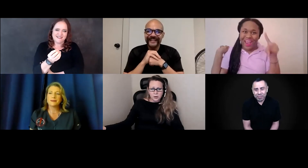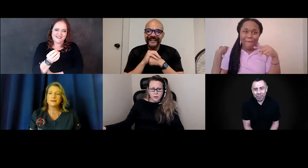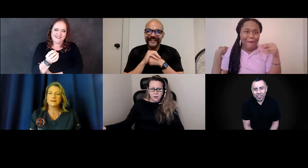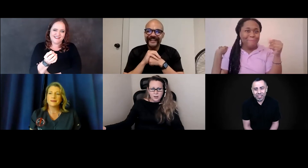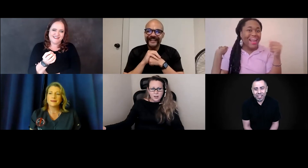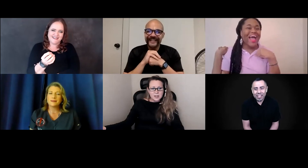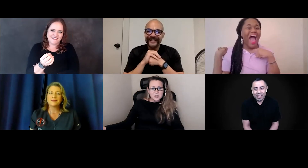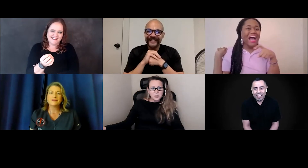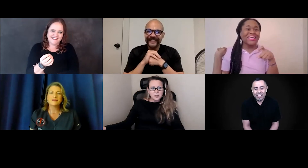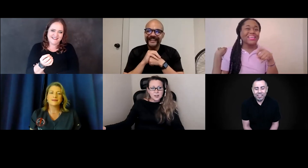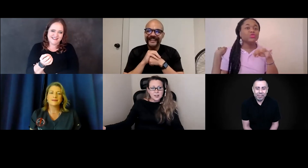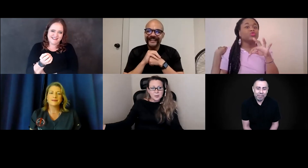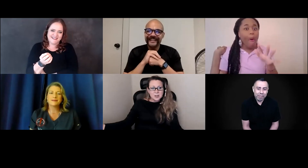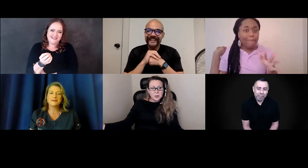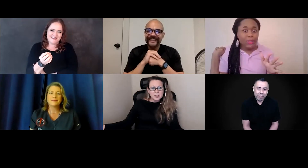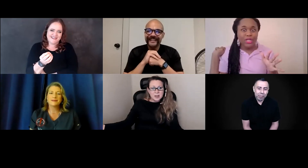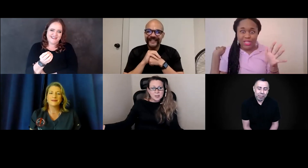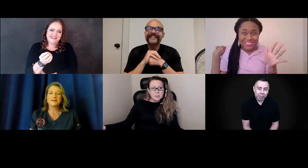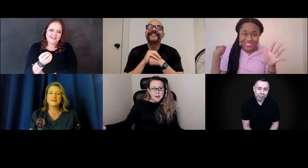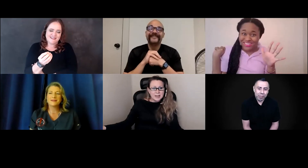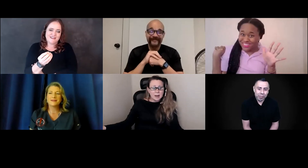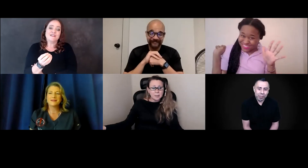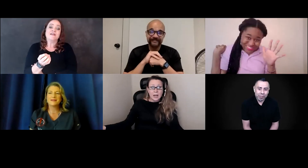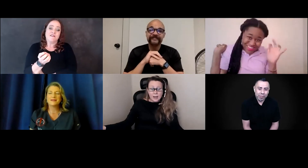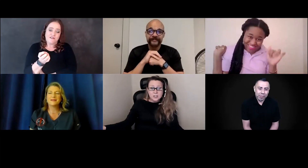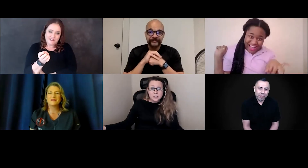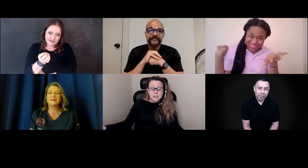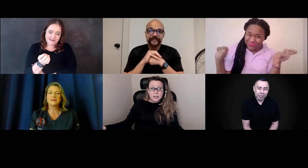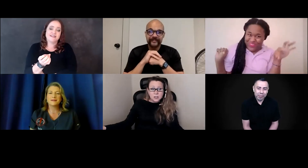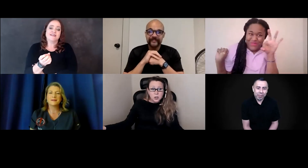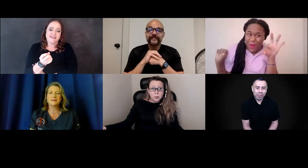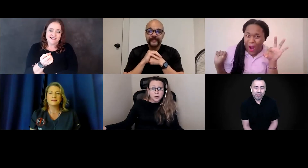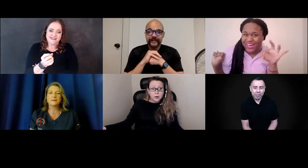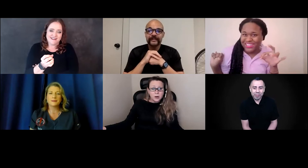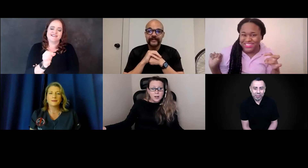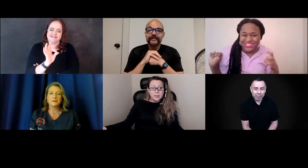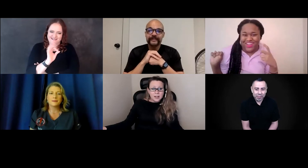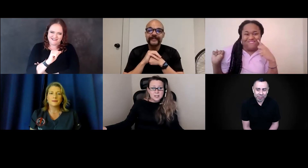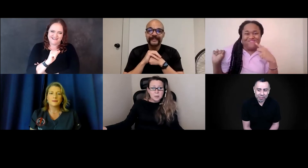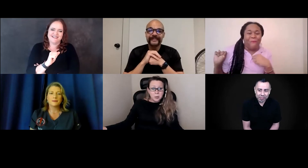I wish they wouldn't just think of the money I just need the interpreter that's the important